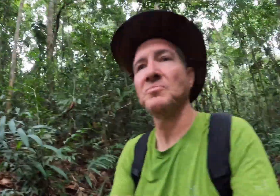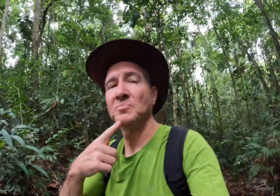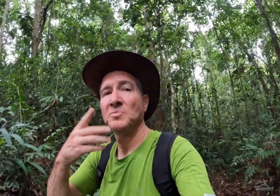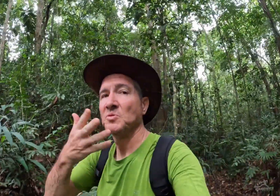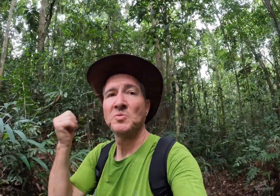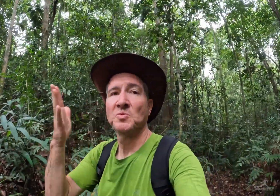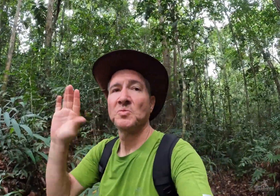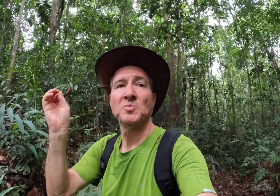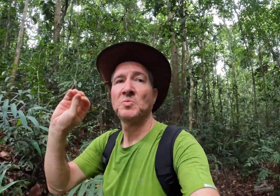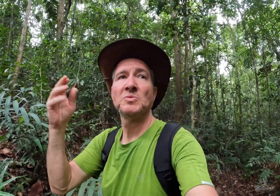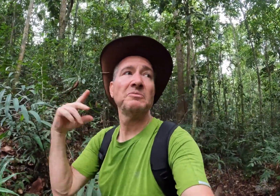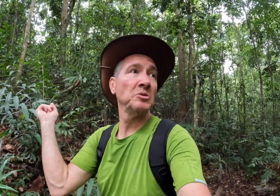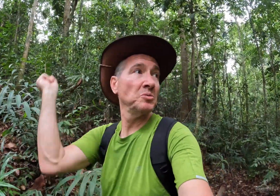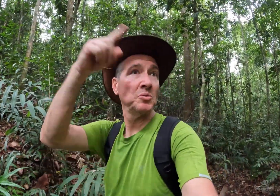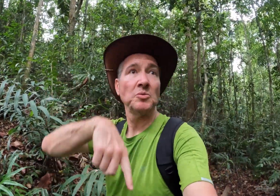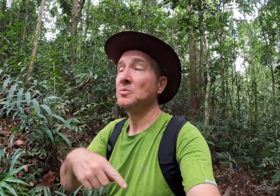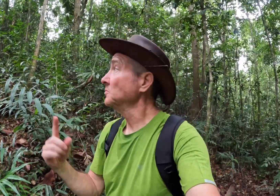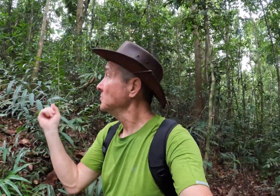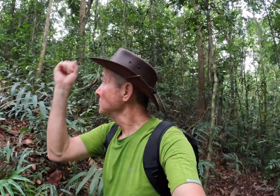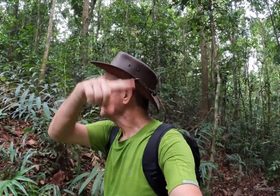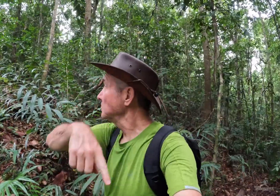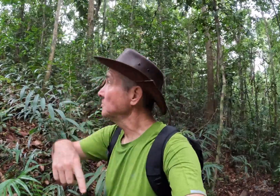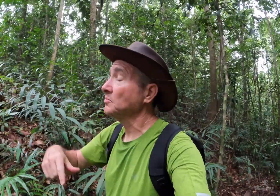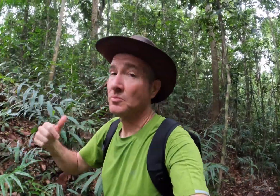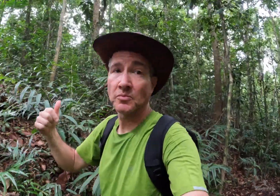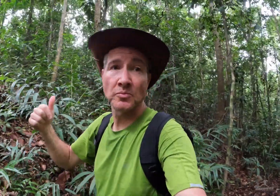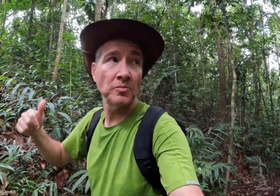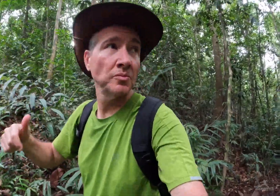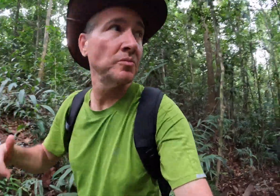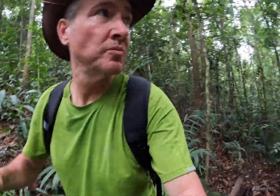He’s saying we’re cleared to go ahead. This way? Alright.